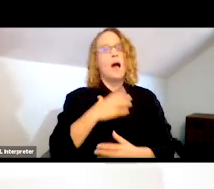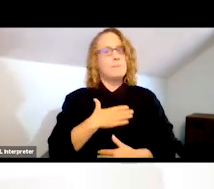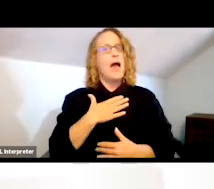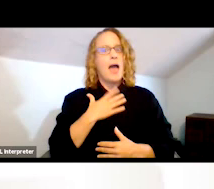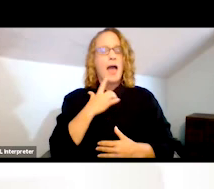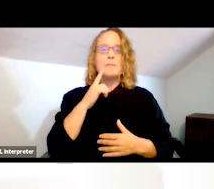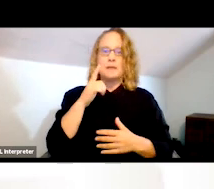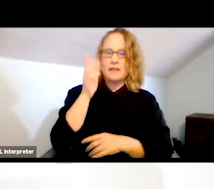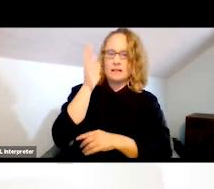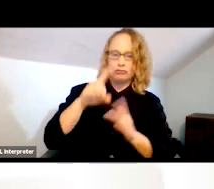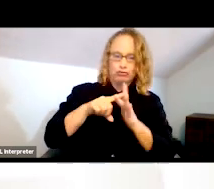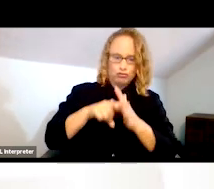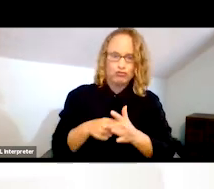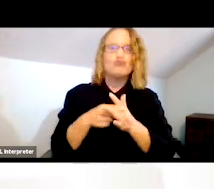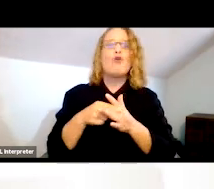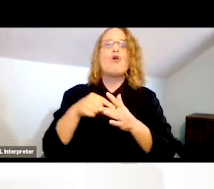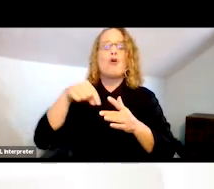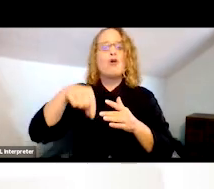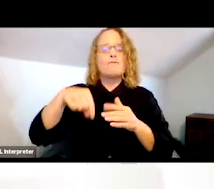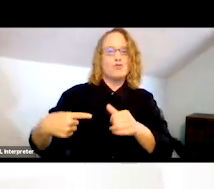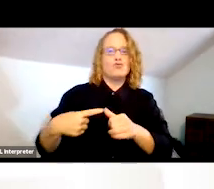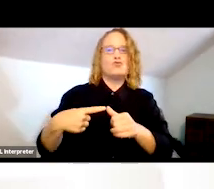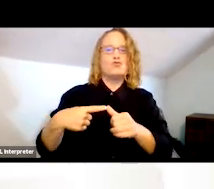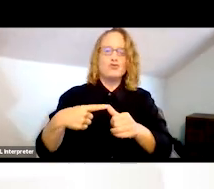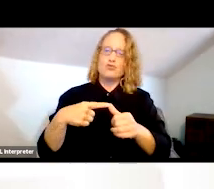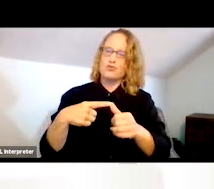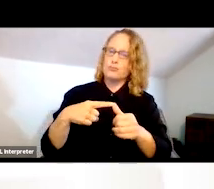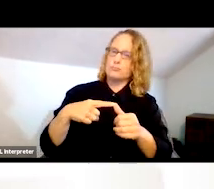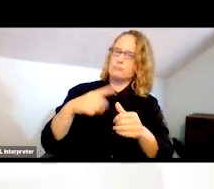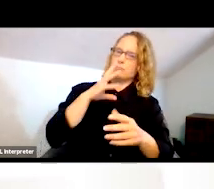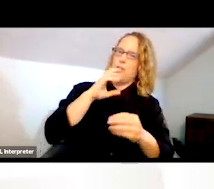to impact that process, I'm so excited to do that.